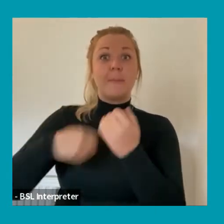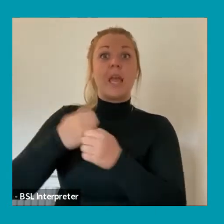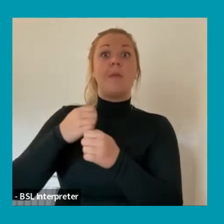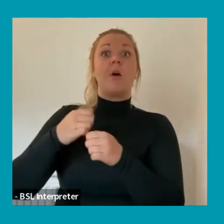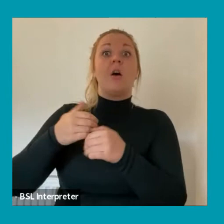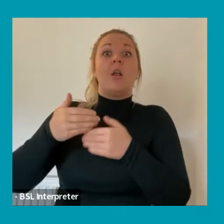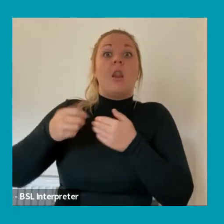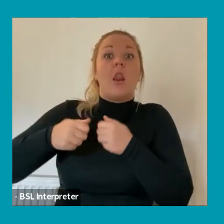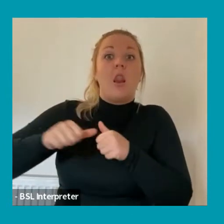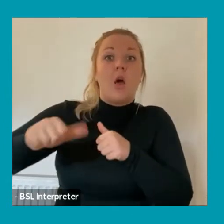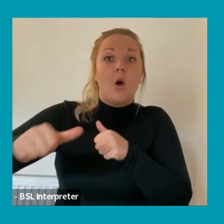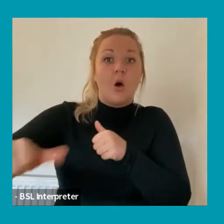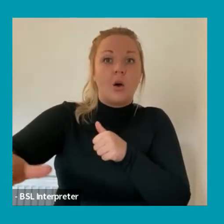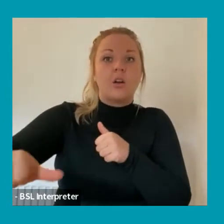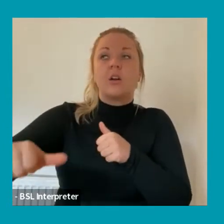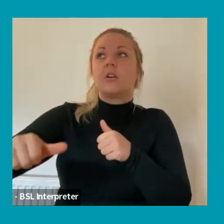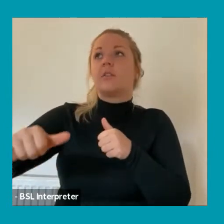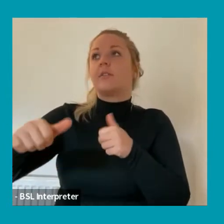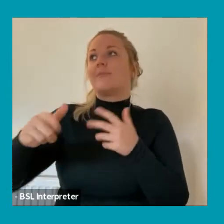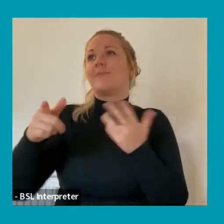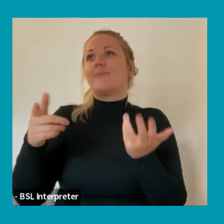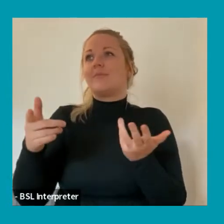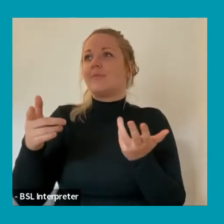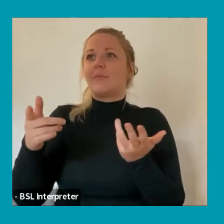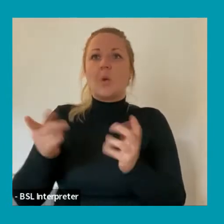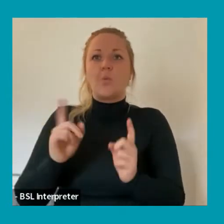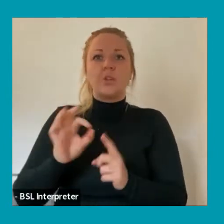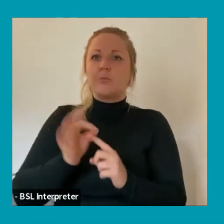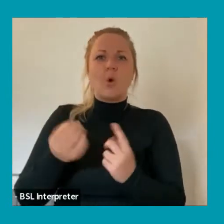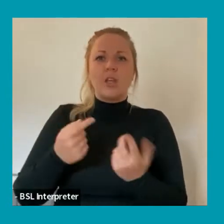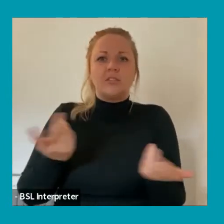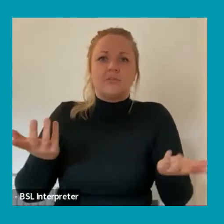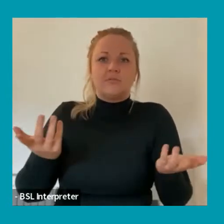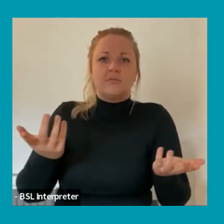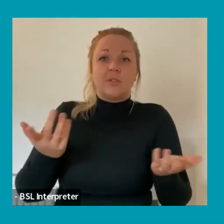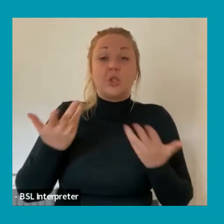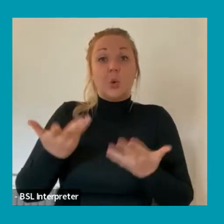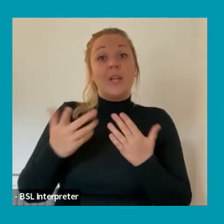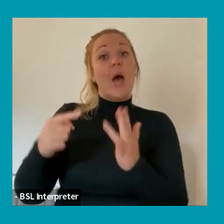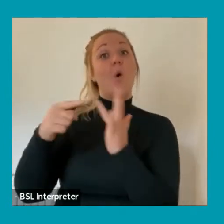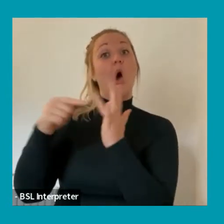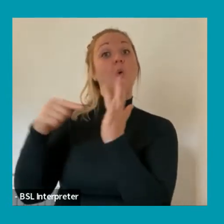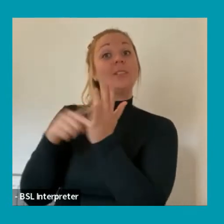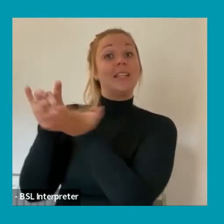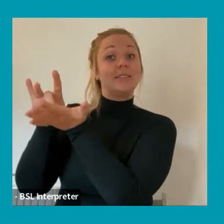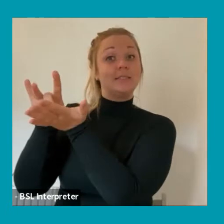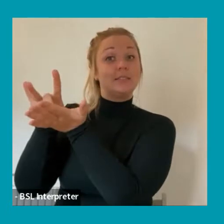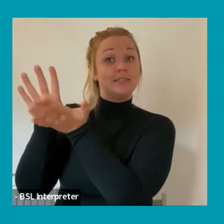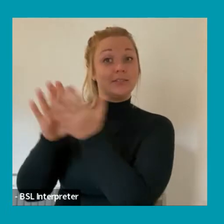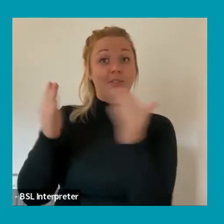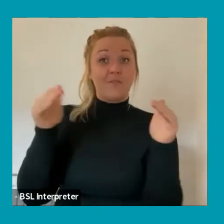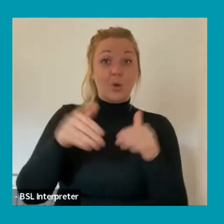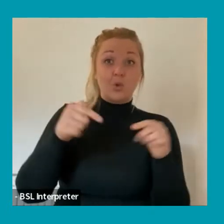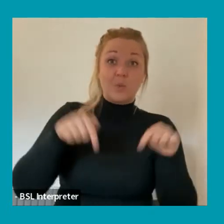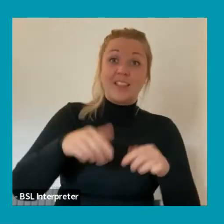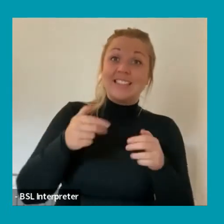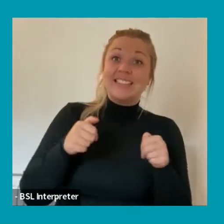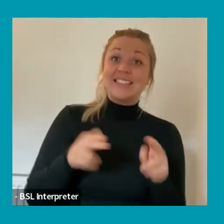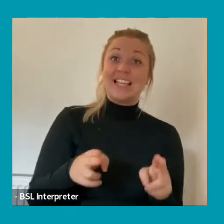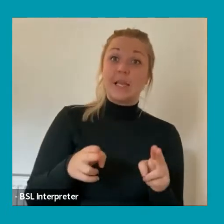Candidate, new employee, whatever. And so it is actually saving the NHS money it. Means that people are more productive it.